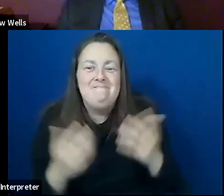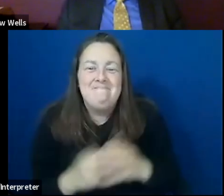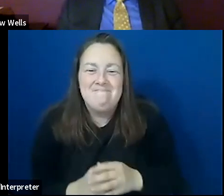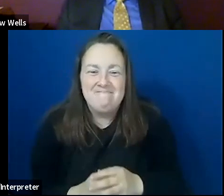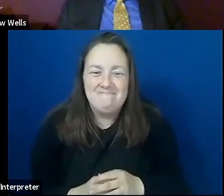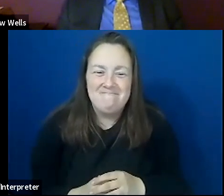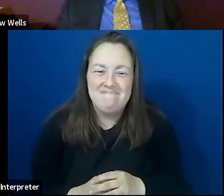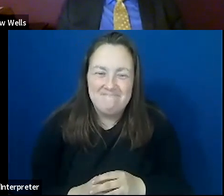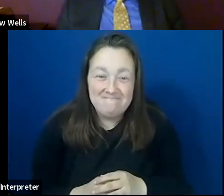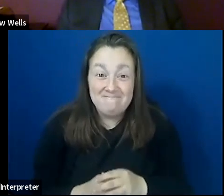Joseph Baeta: Okay.